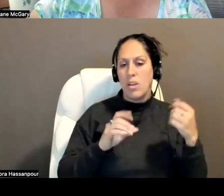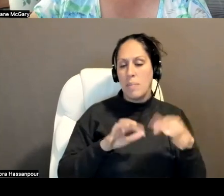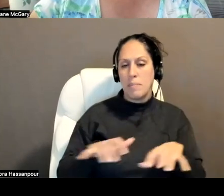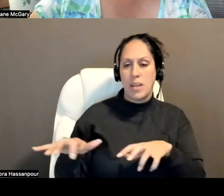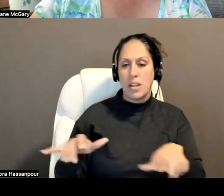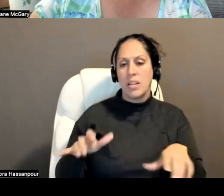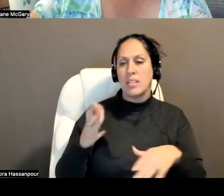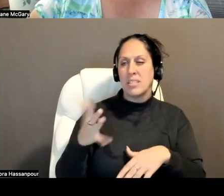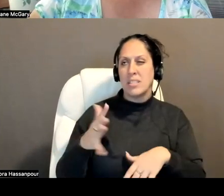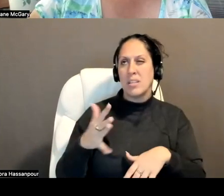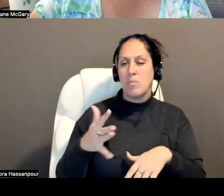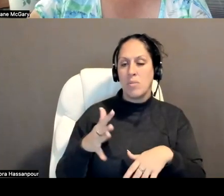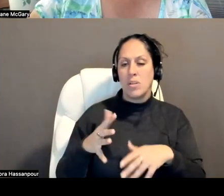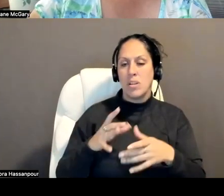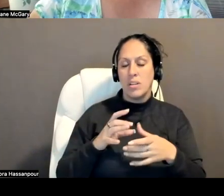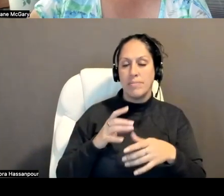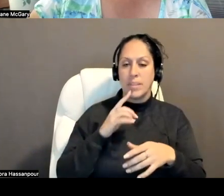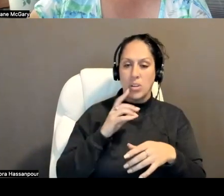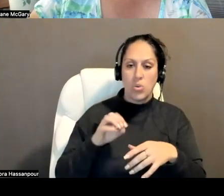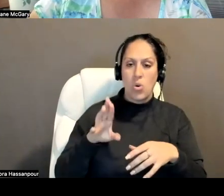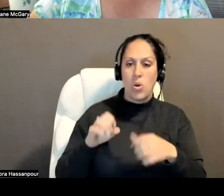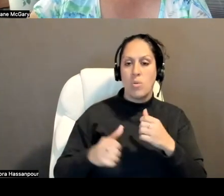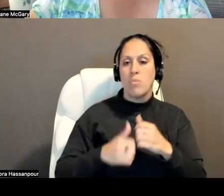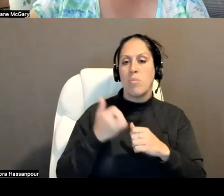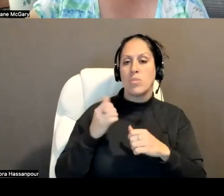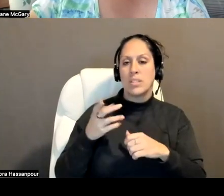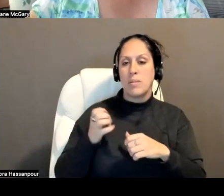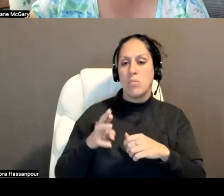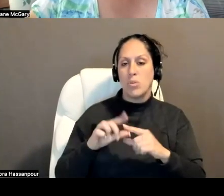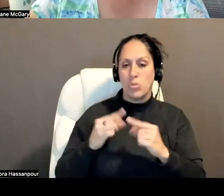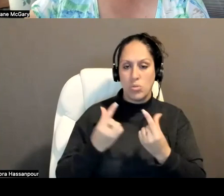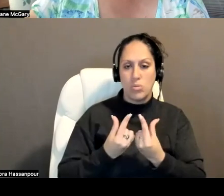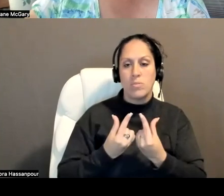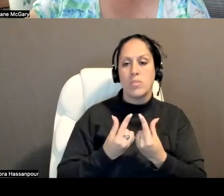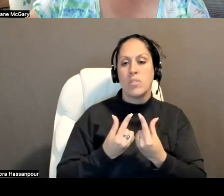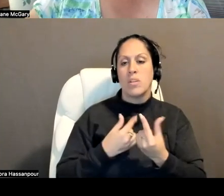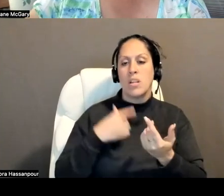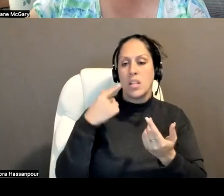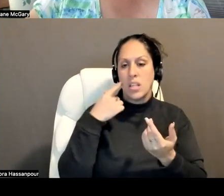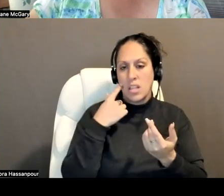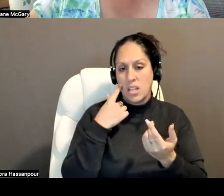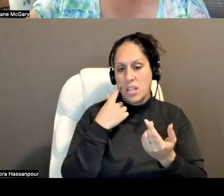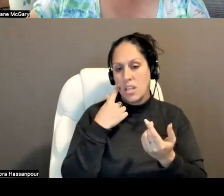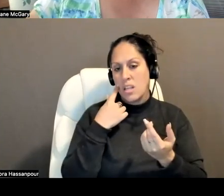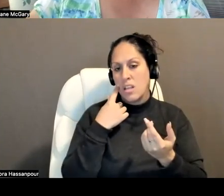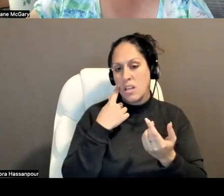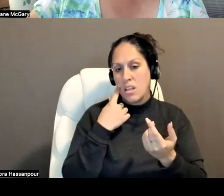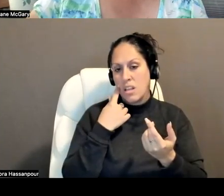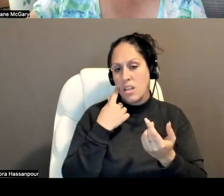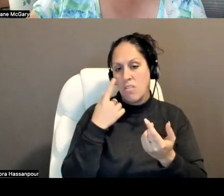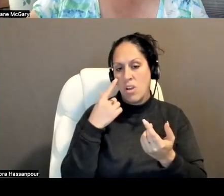somewhat a core of uh, of most chamber groups, uh, I think uh you know, for-- even in our